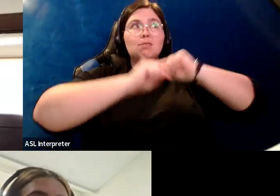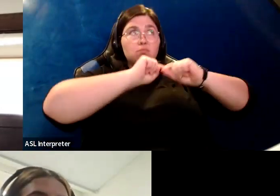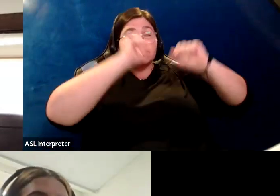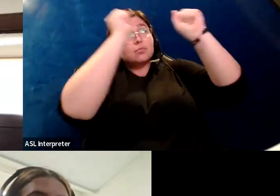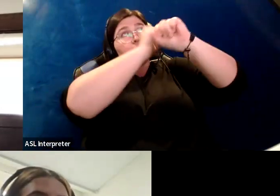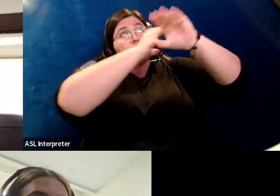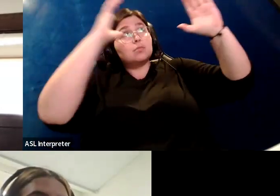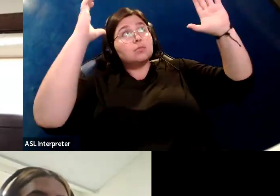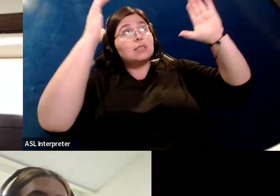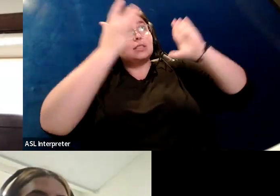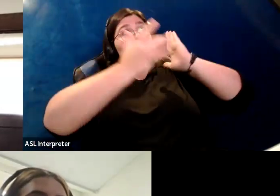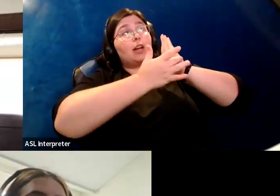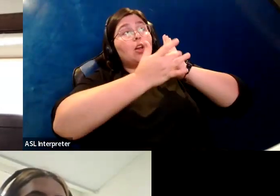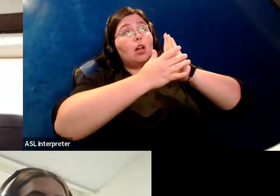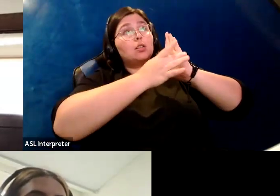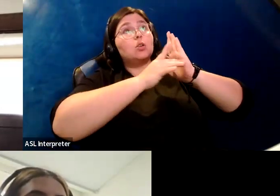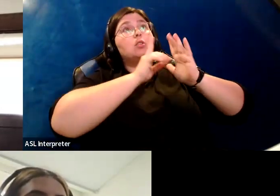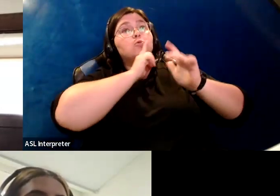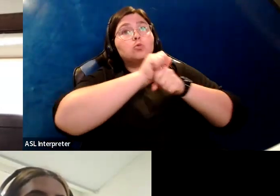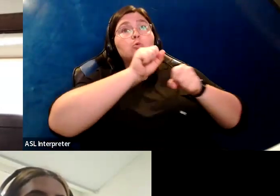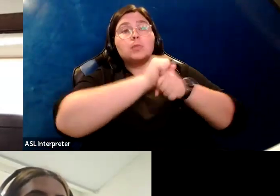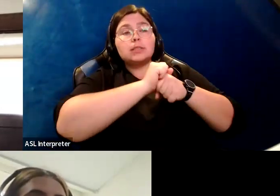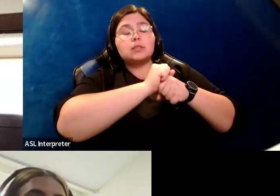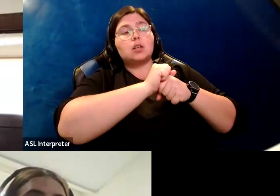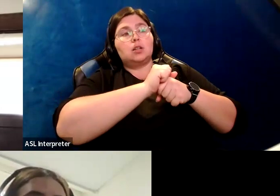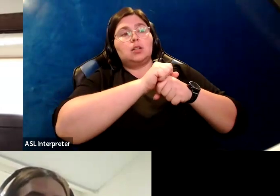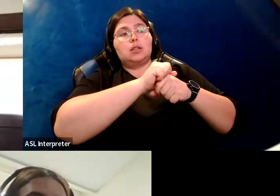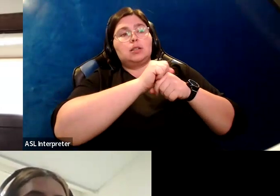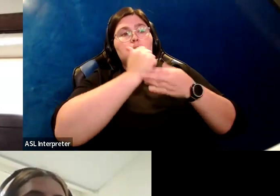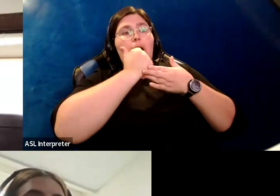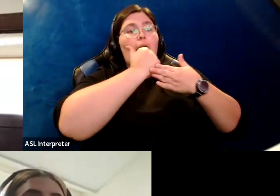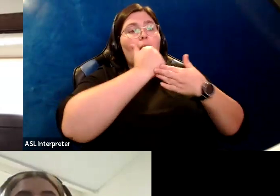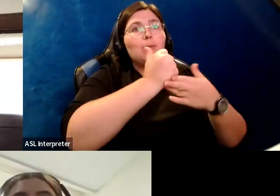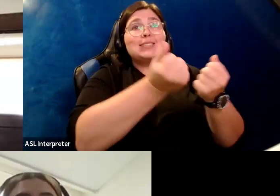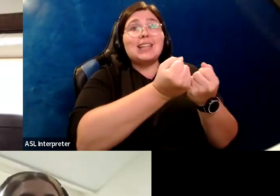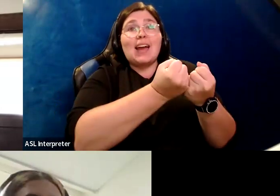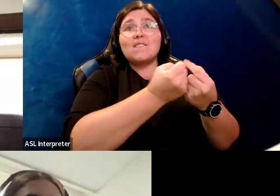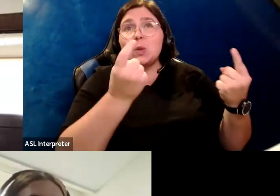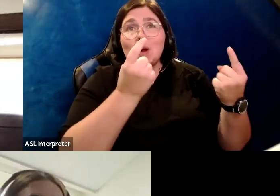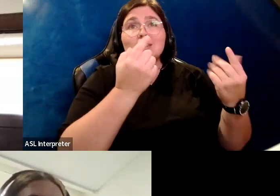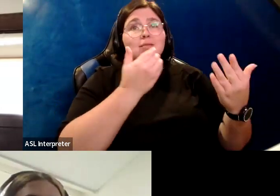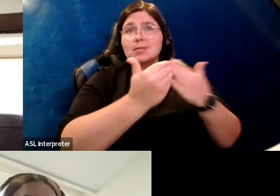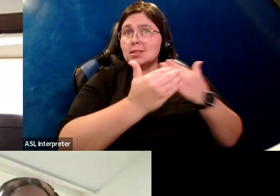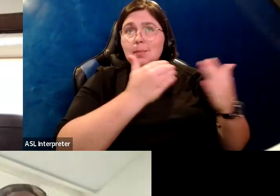where technology truly serves all the humanity, regardless of their ability. Thank you.